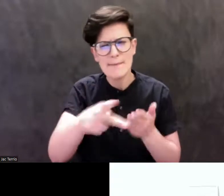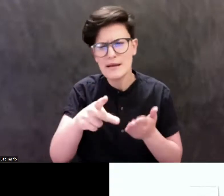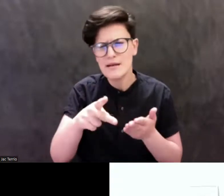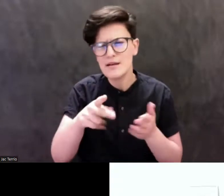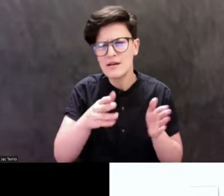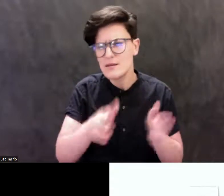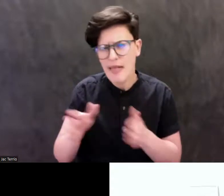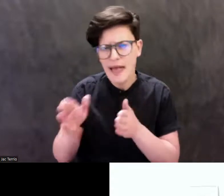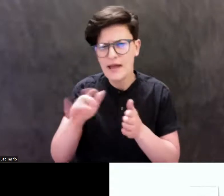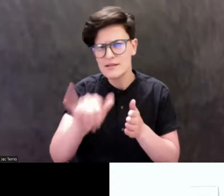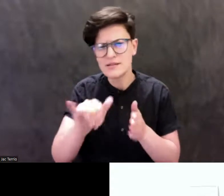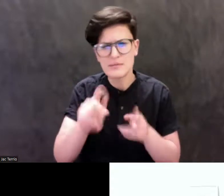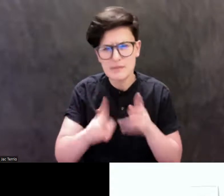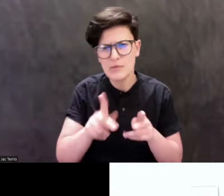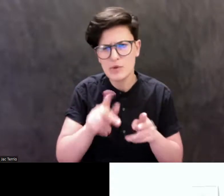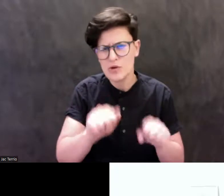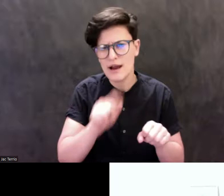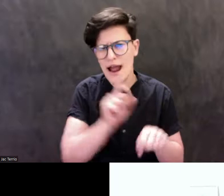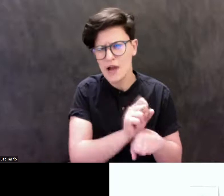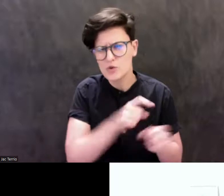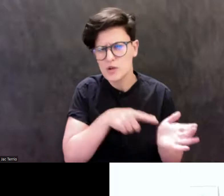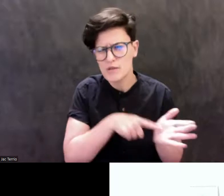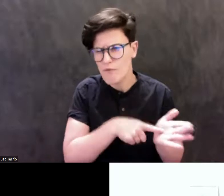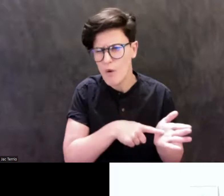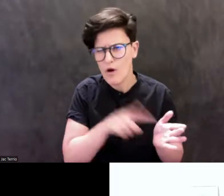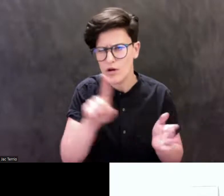________________________________________ What is really interesting about the state